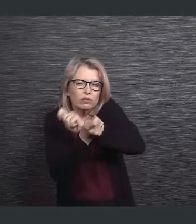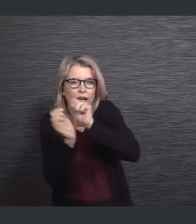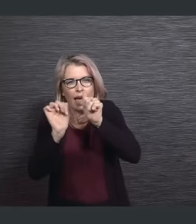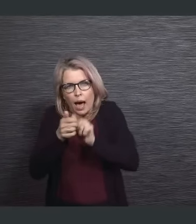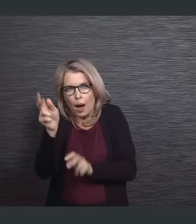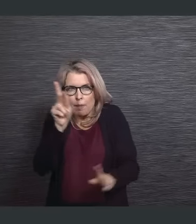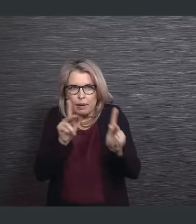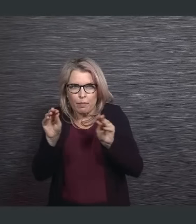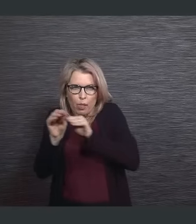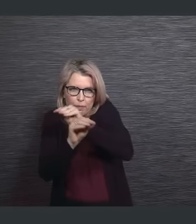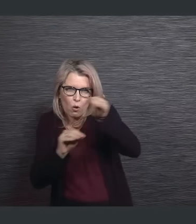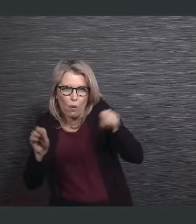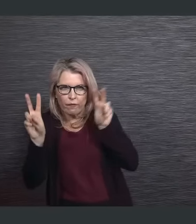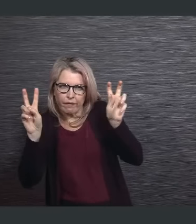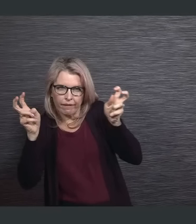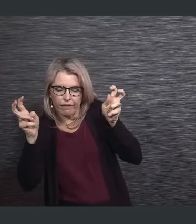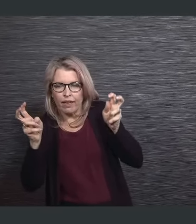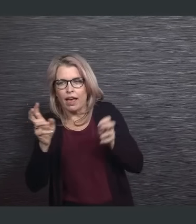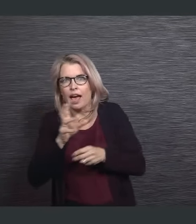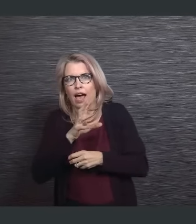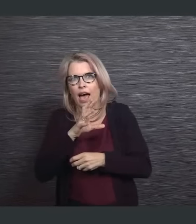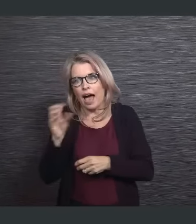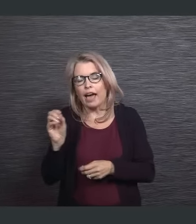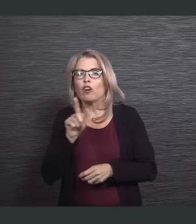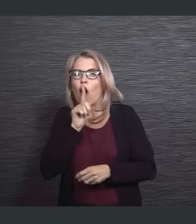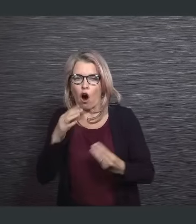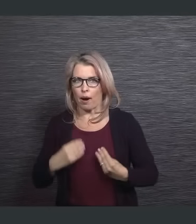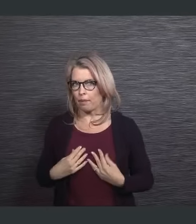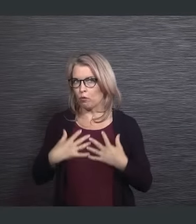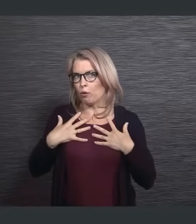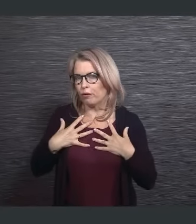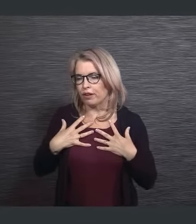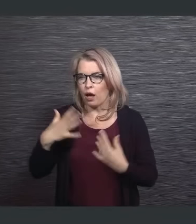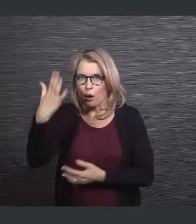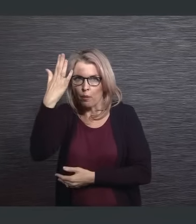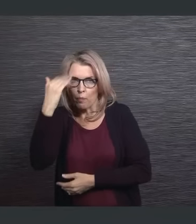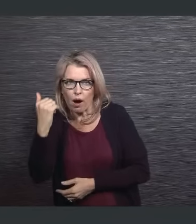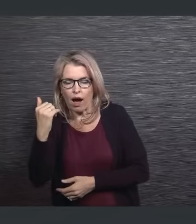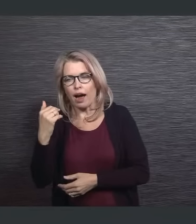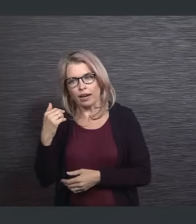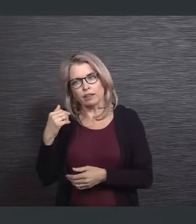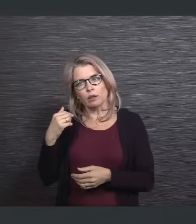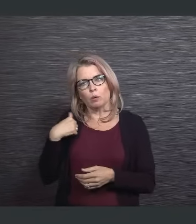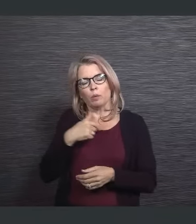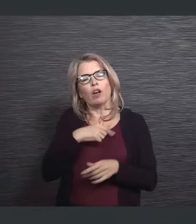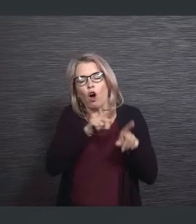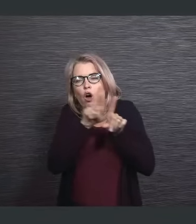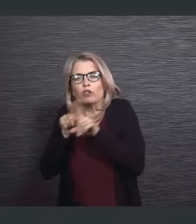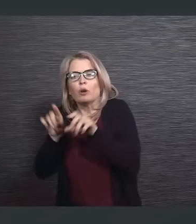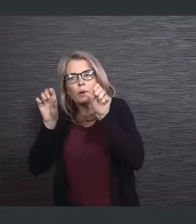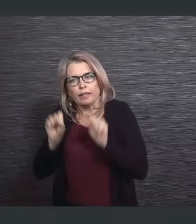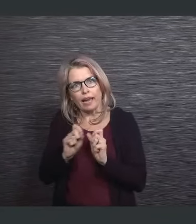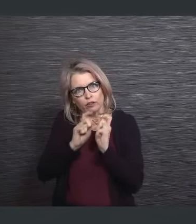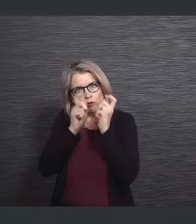move and are moved while contributing to sustainability.